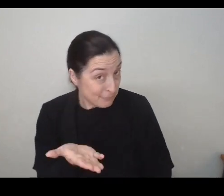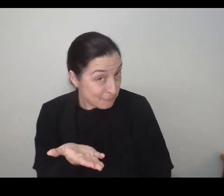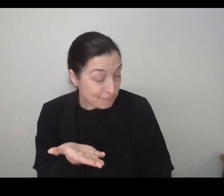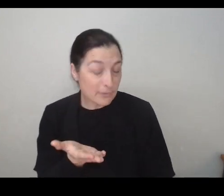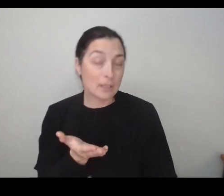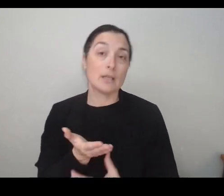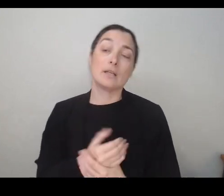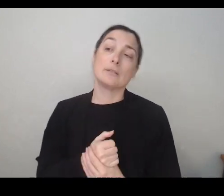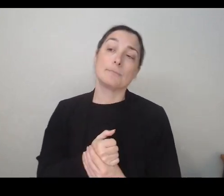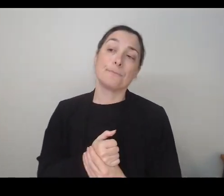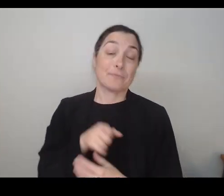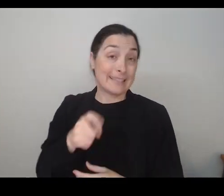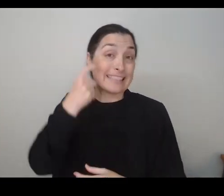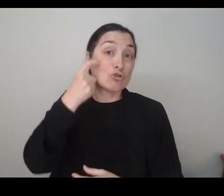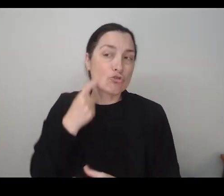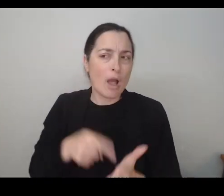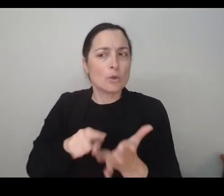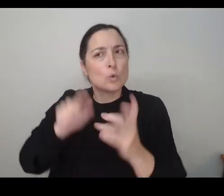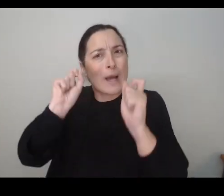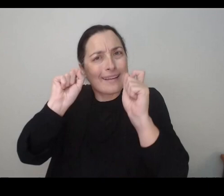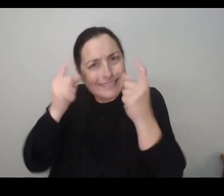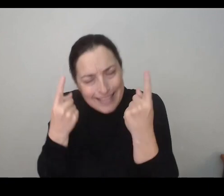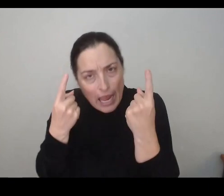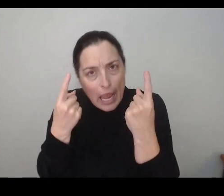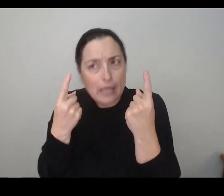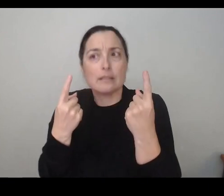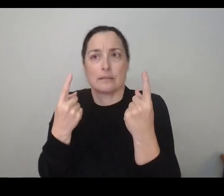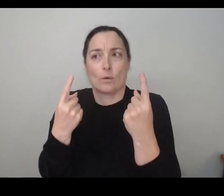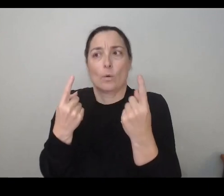And he tried to understand Tahitian by using their own language.